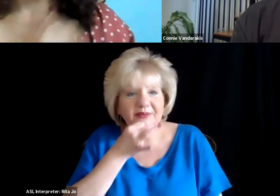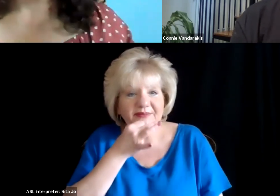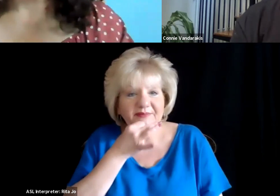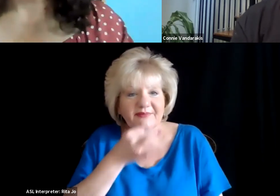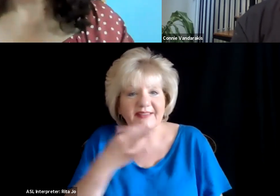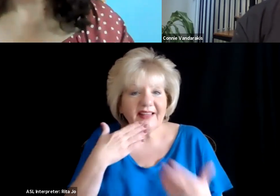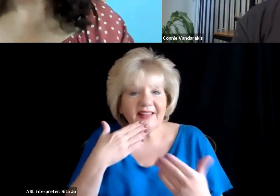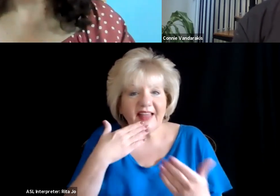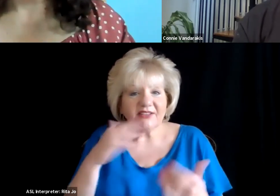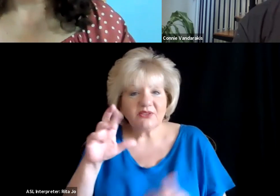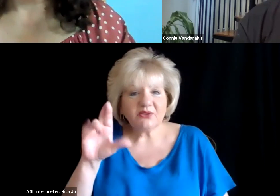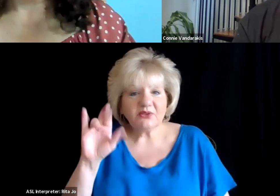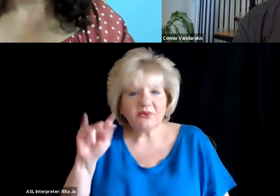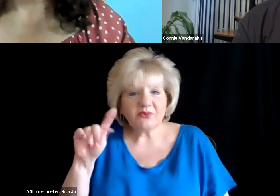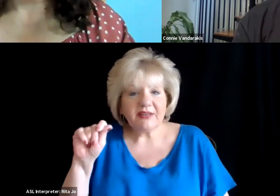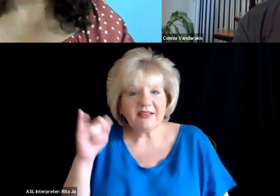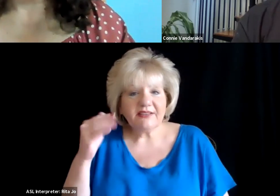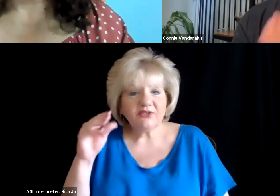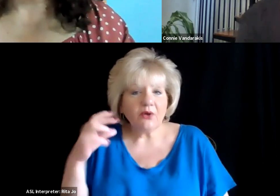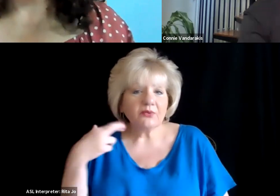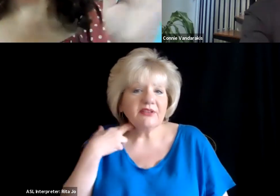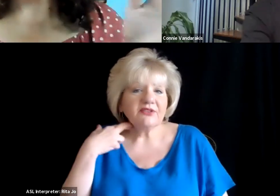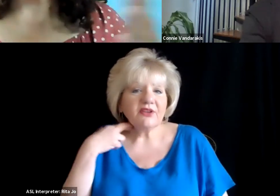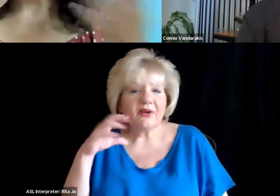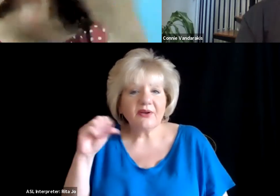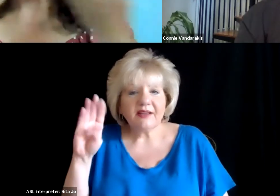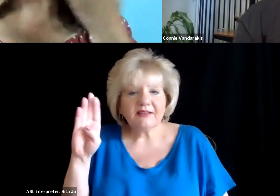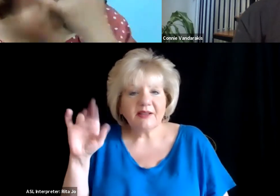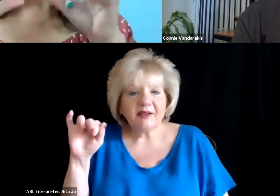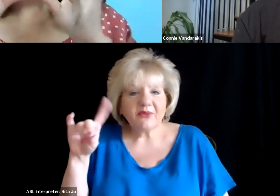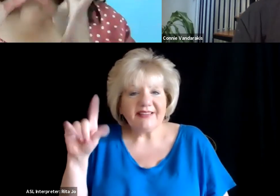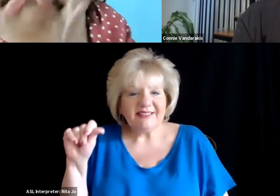thank you to Rita Jo and brandy. Yes. Thank you. Thank you